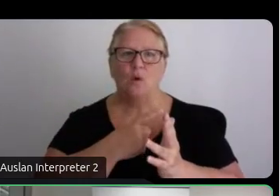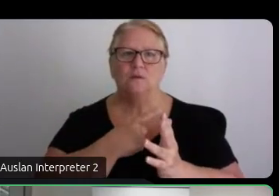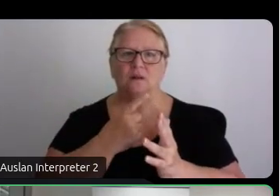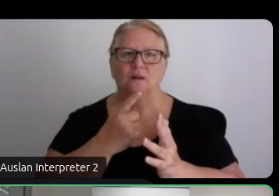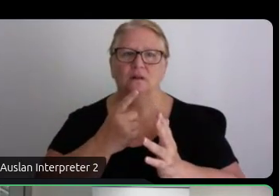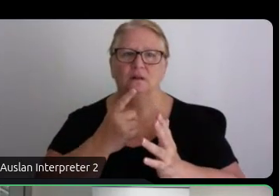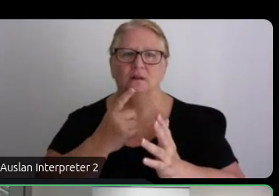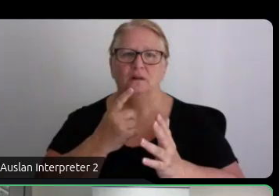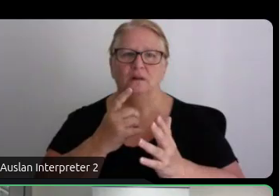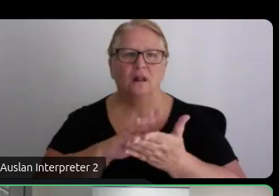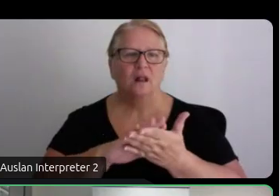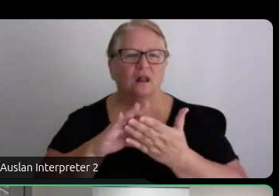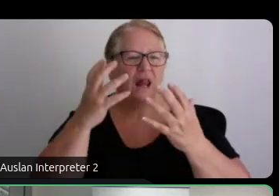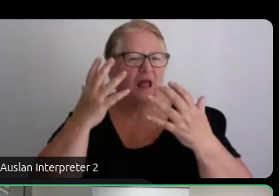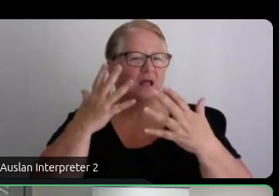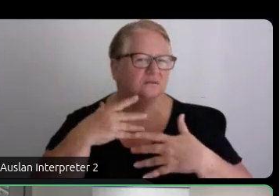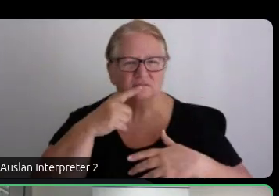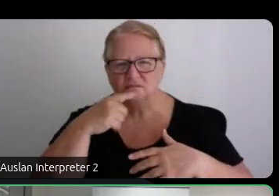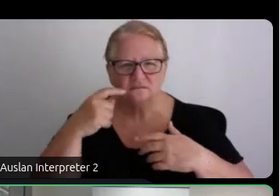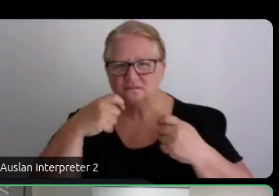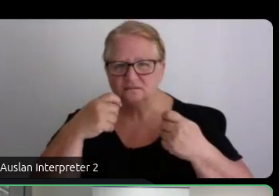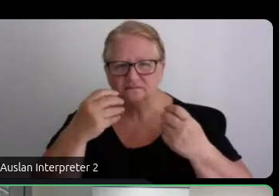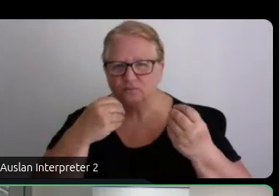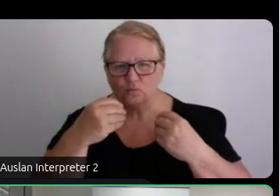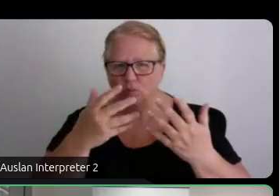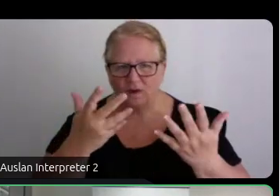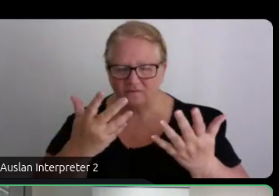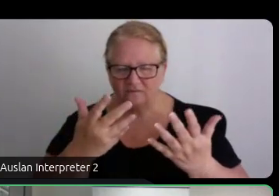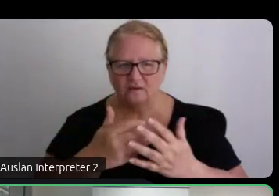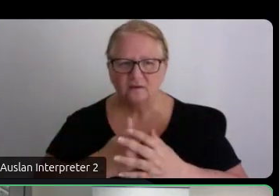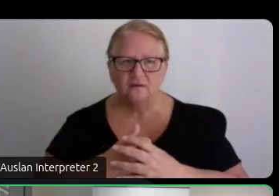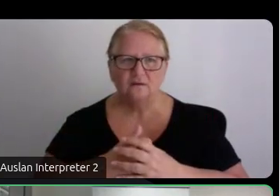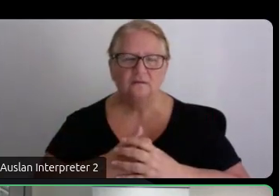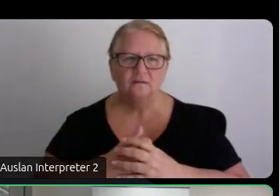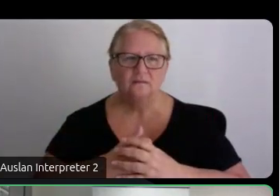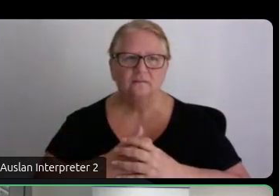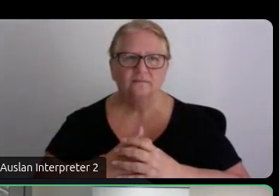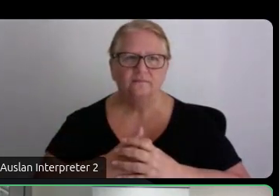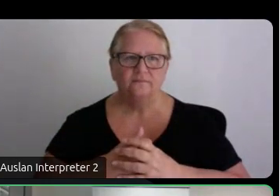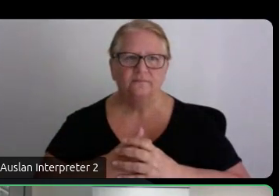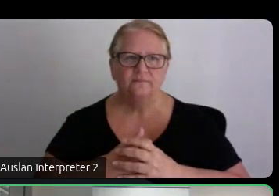uh grooming eating drinking and sorting their health and bathing process by themselves but they